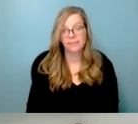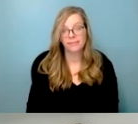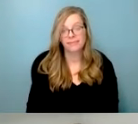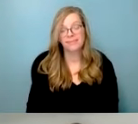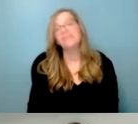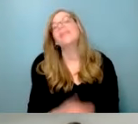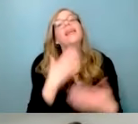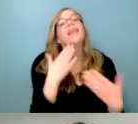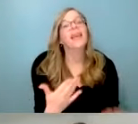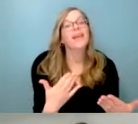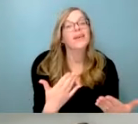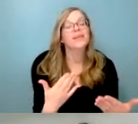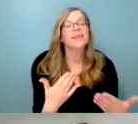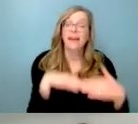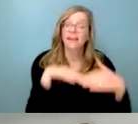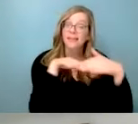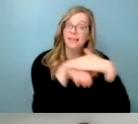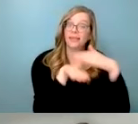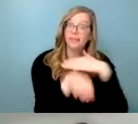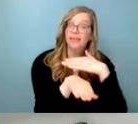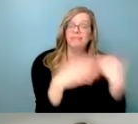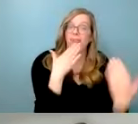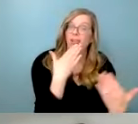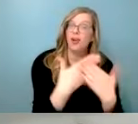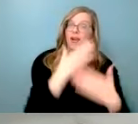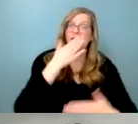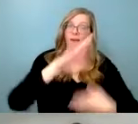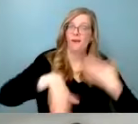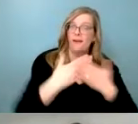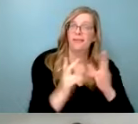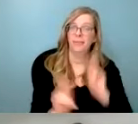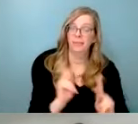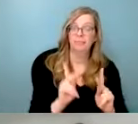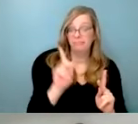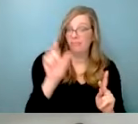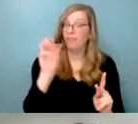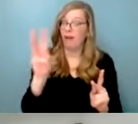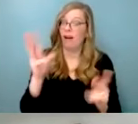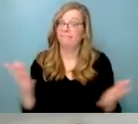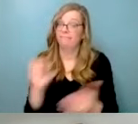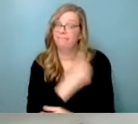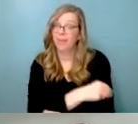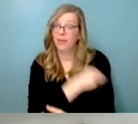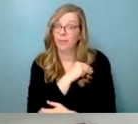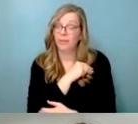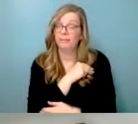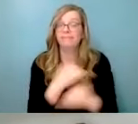thank you accessibility is good for everyone it's the law in manitoba so let's collectively